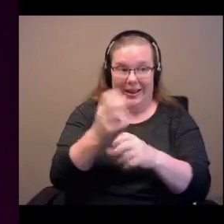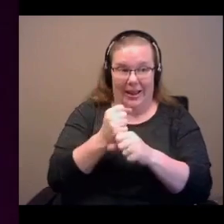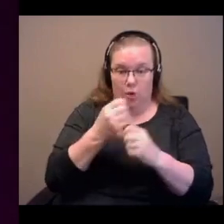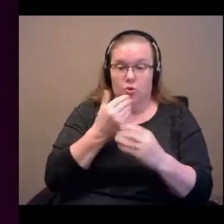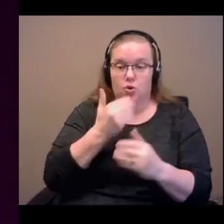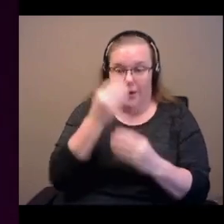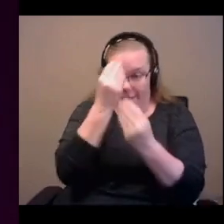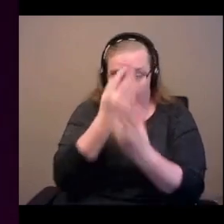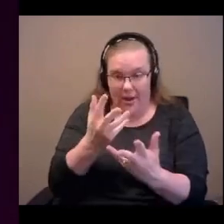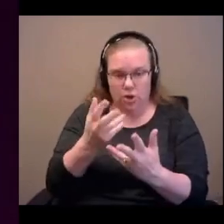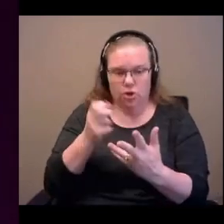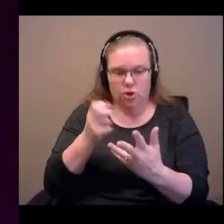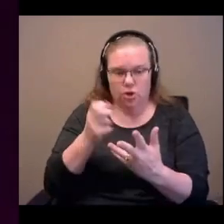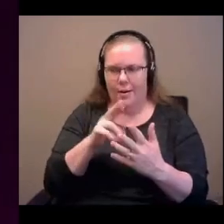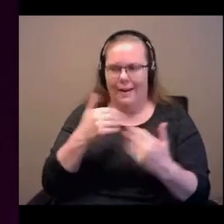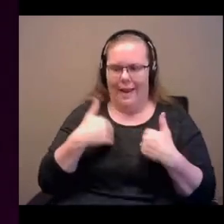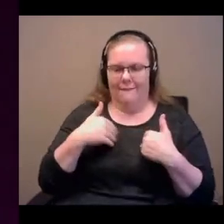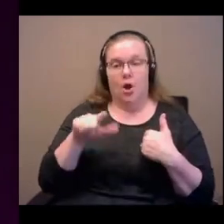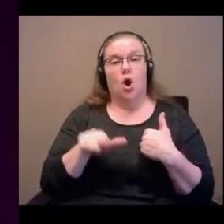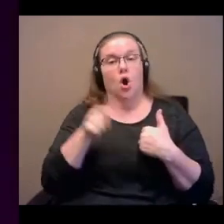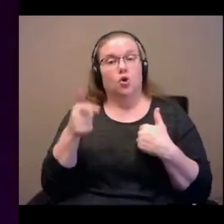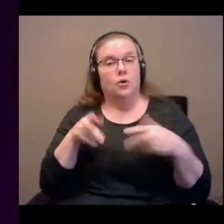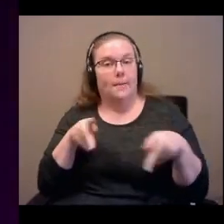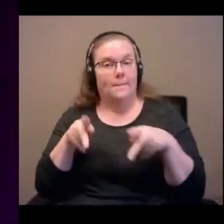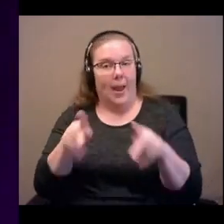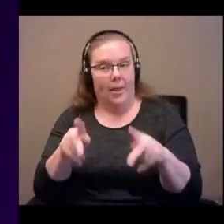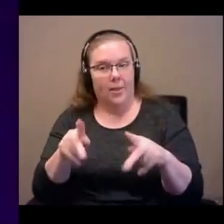allow us to have a better sense of our audience. But the third thing is really interesting—good